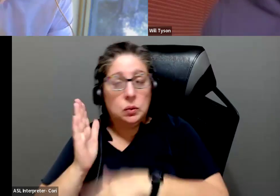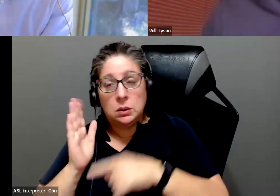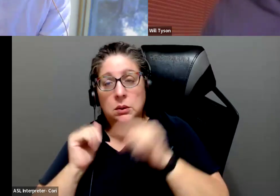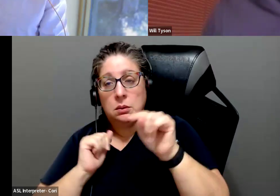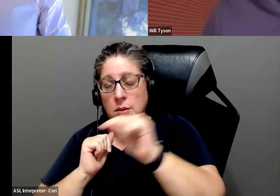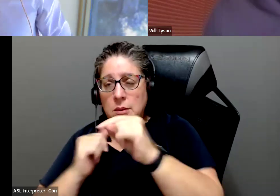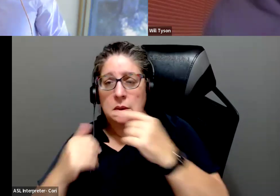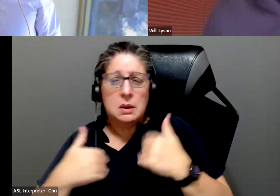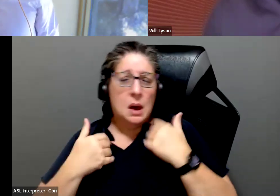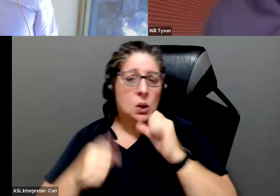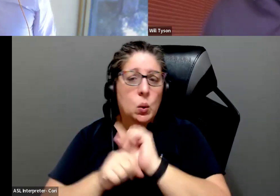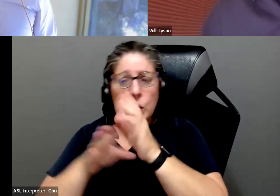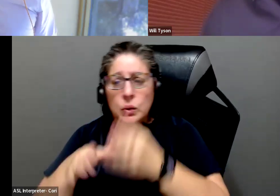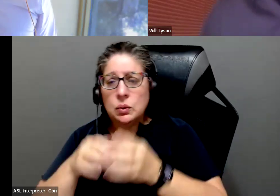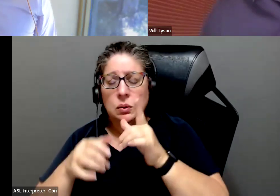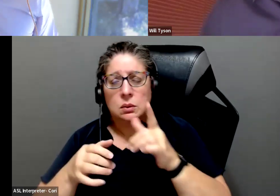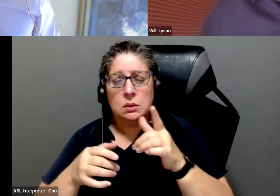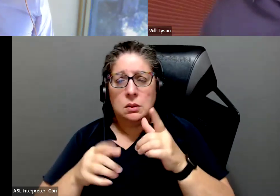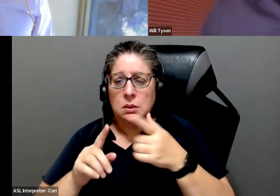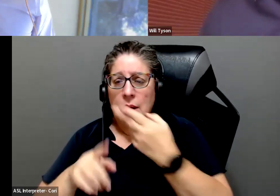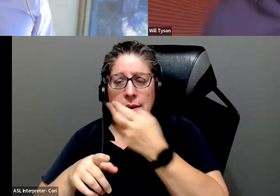Young workers who are coming out of high school. Who are in